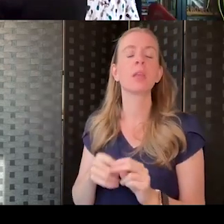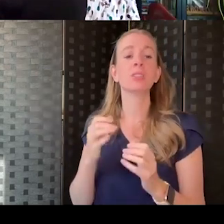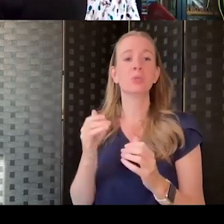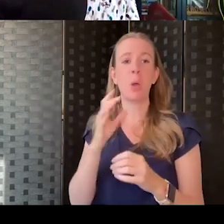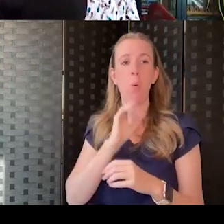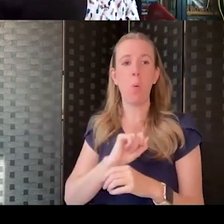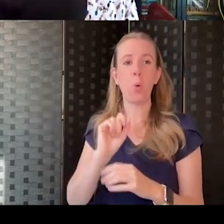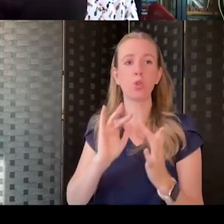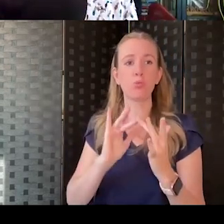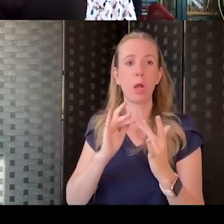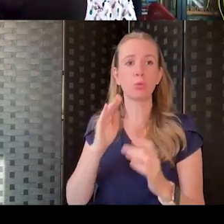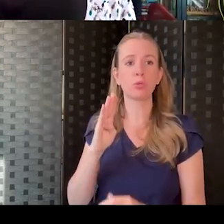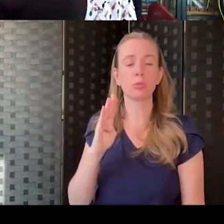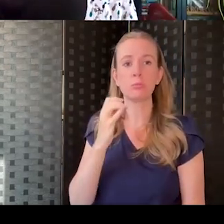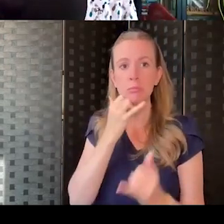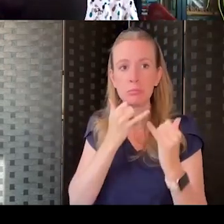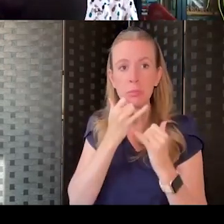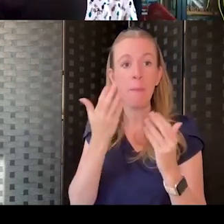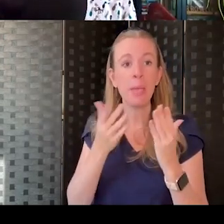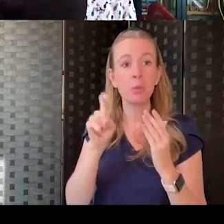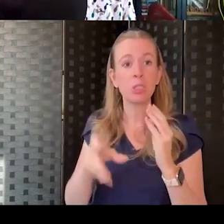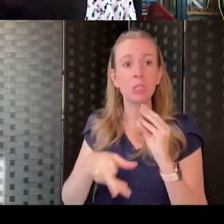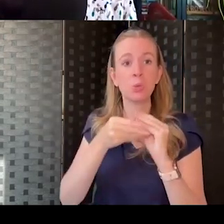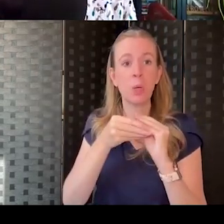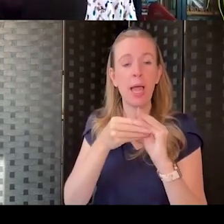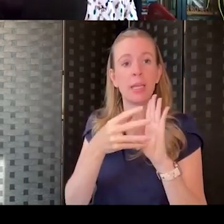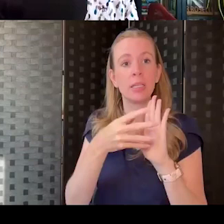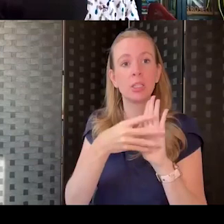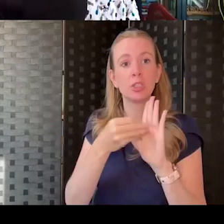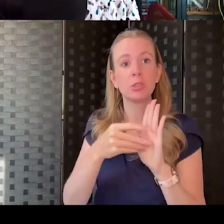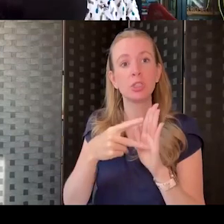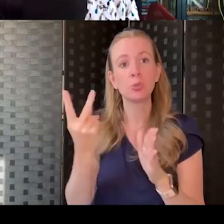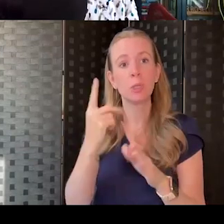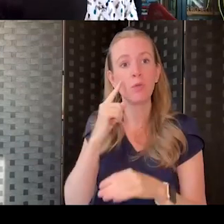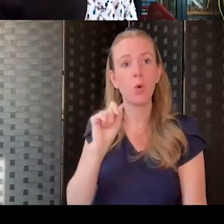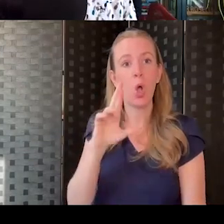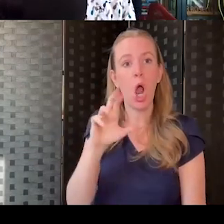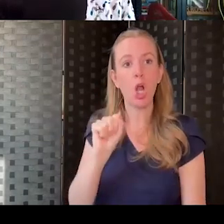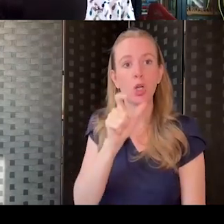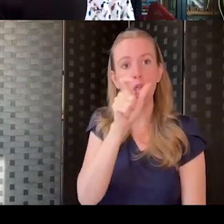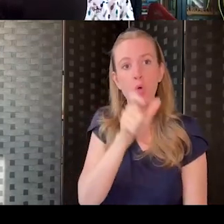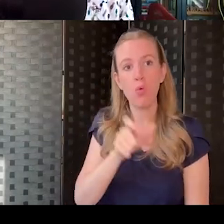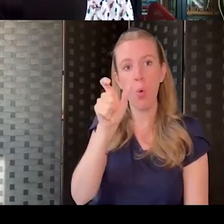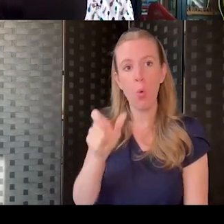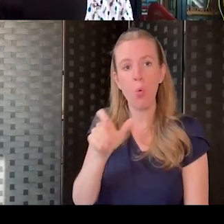you might also need to add duplicate if ARIA roles for each role, cell, and had her cell.